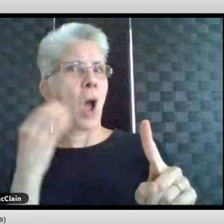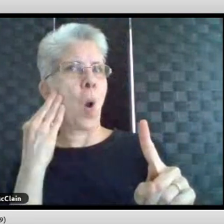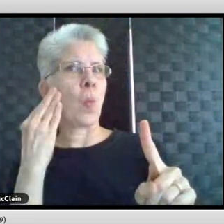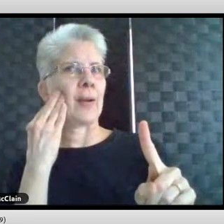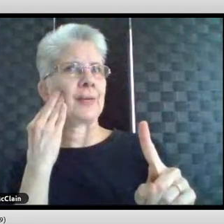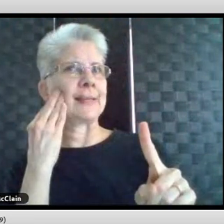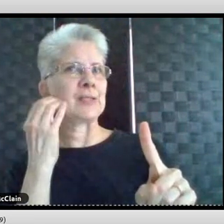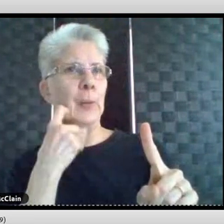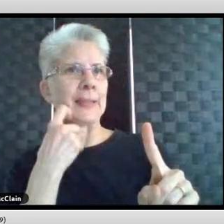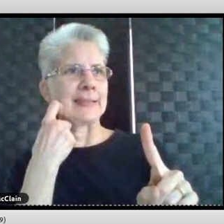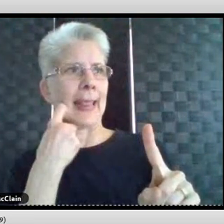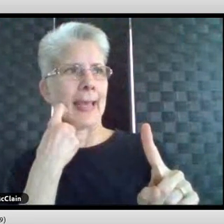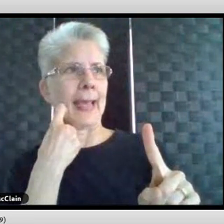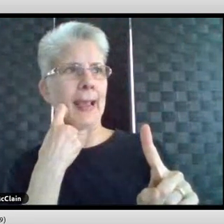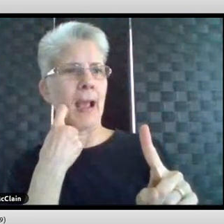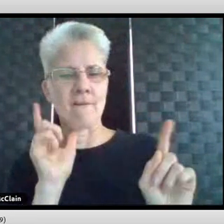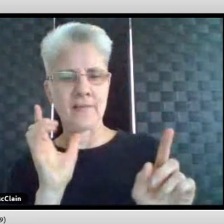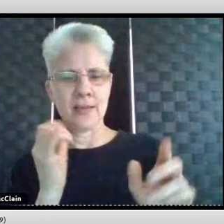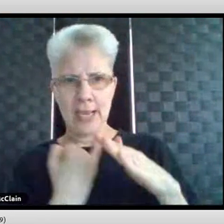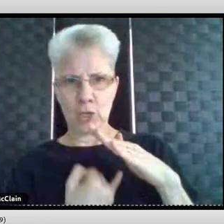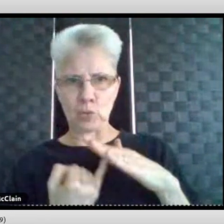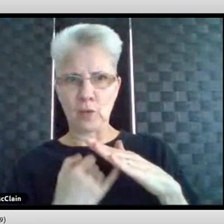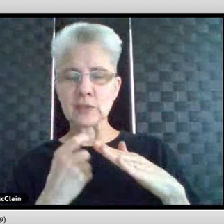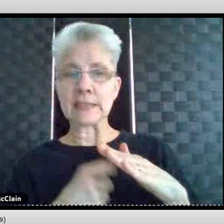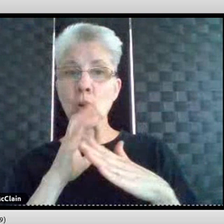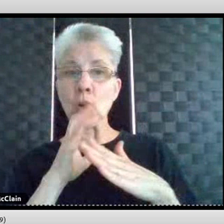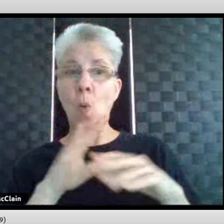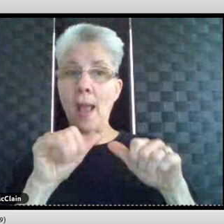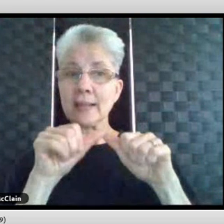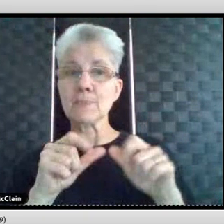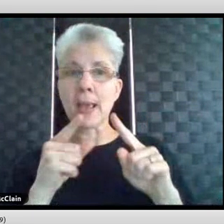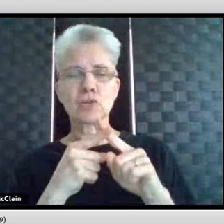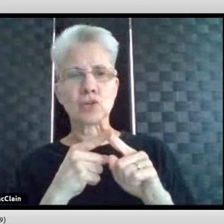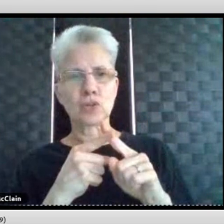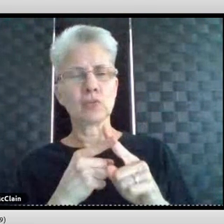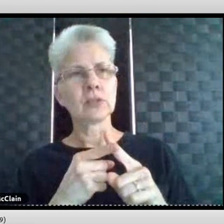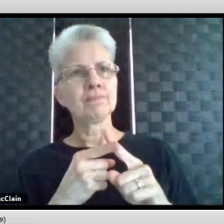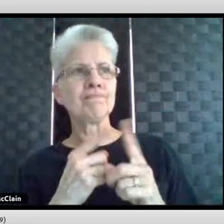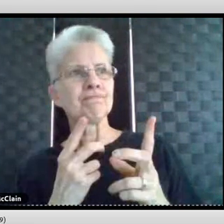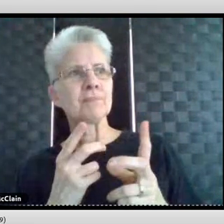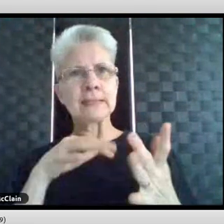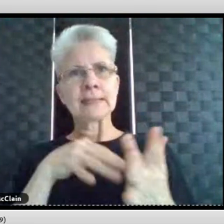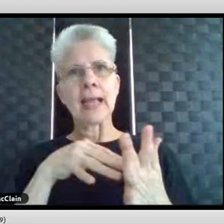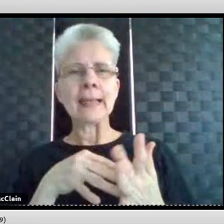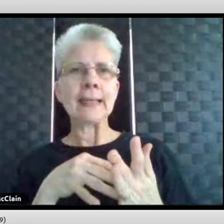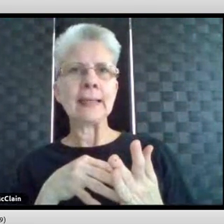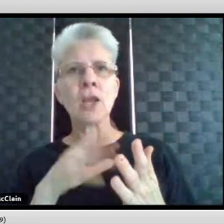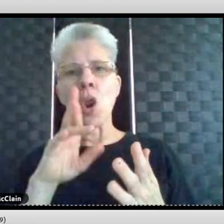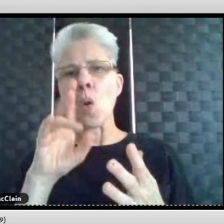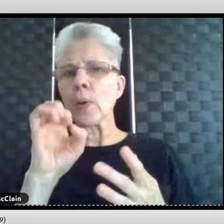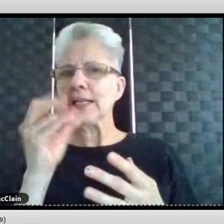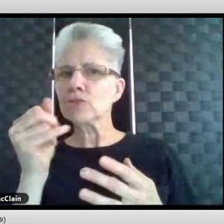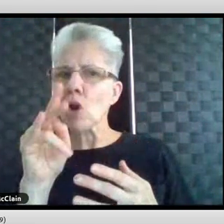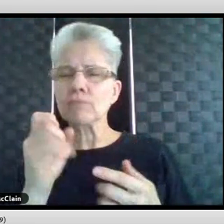in recent years of introverts needing quiet space to recharge, to study, to really graph things,